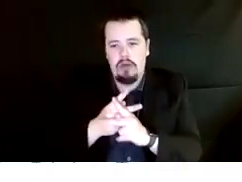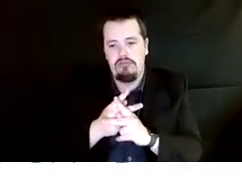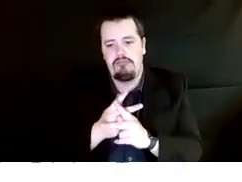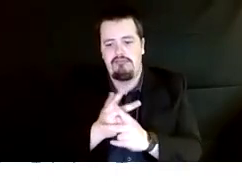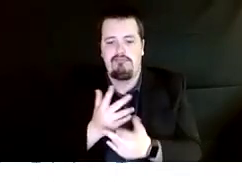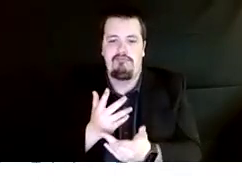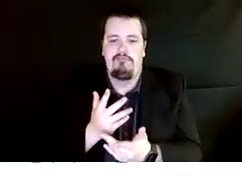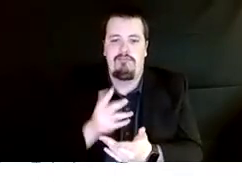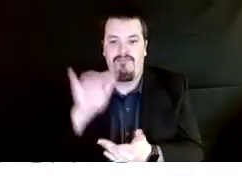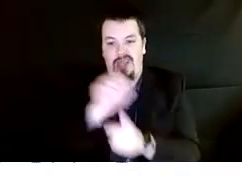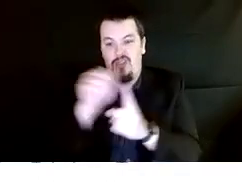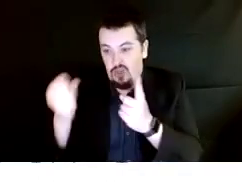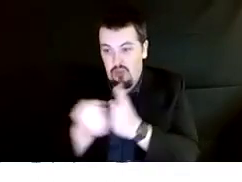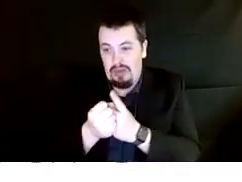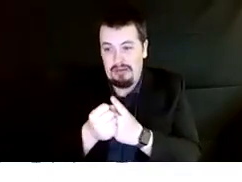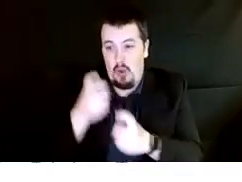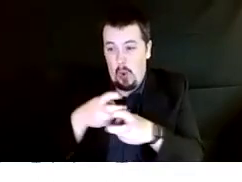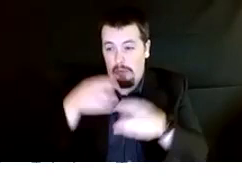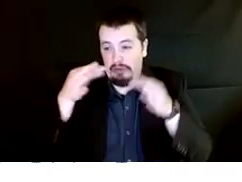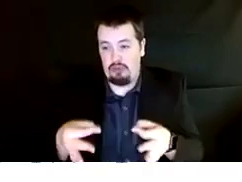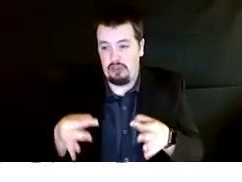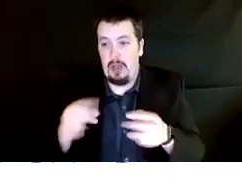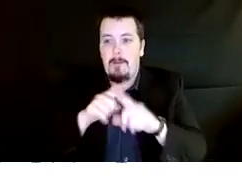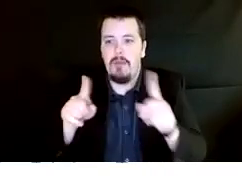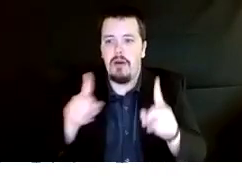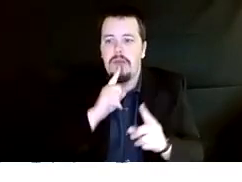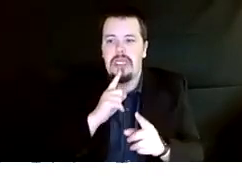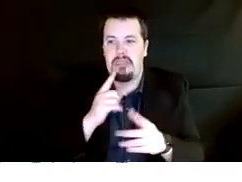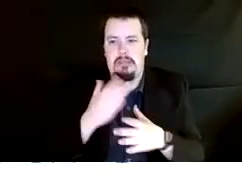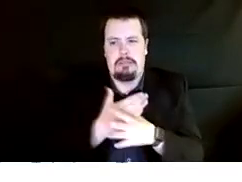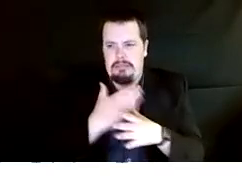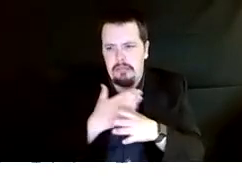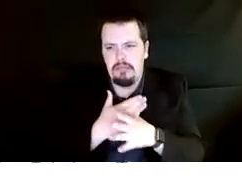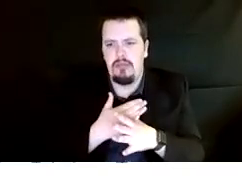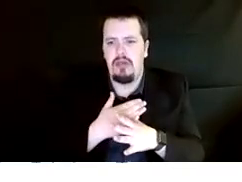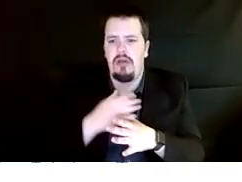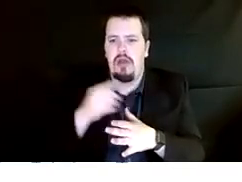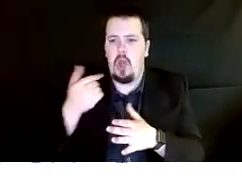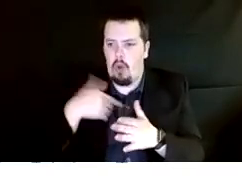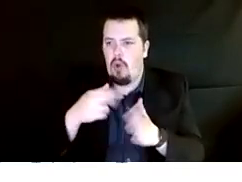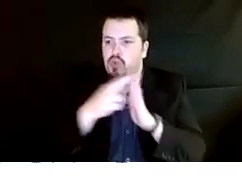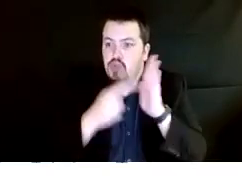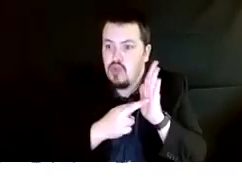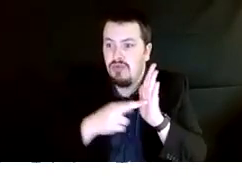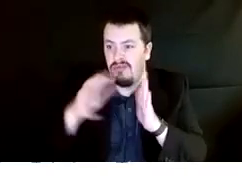in that situation, it's also extremely disturbing that our particular guidelines had provisions